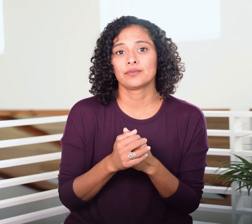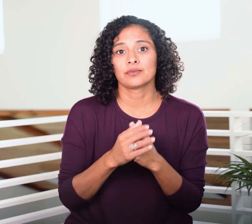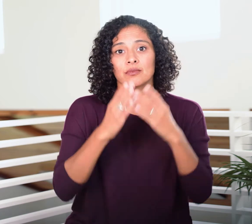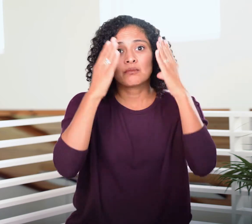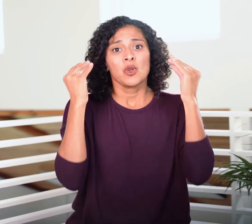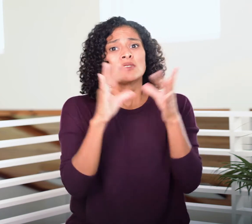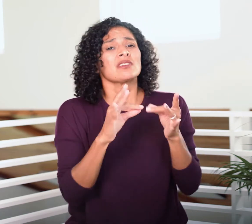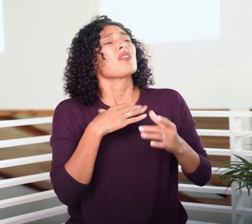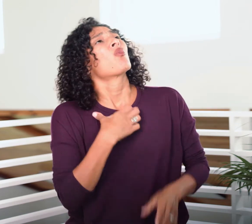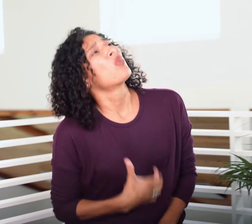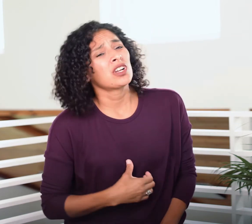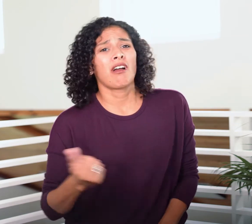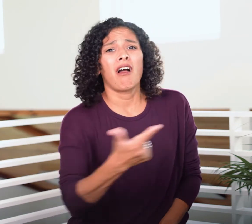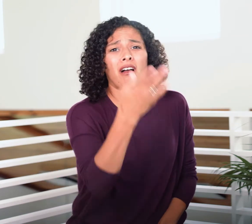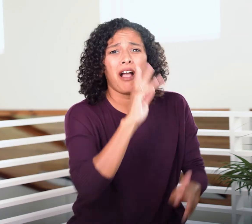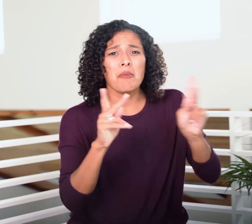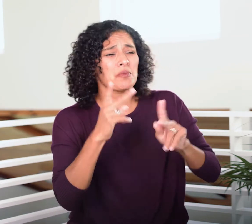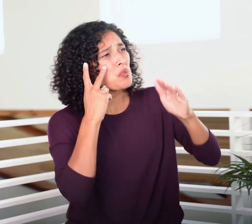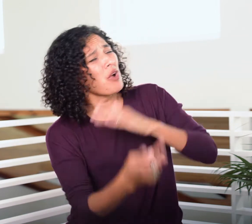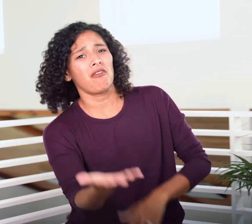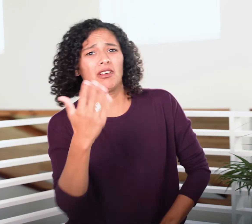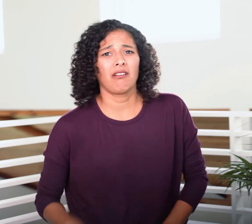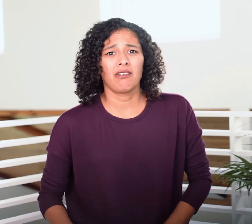Moses says he wishes all God’s people were prophets!